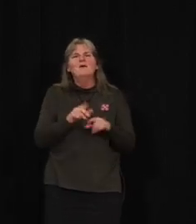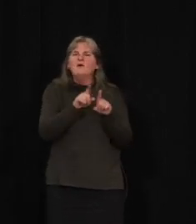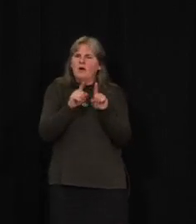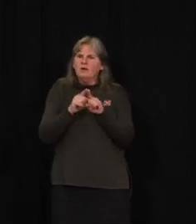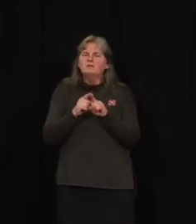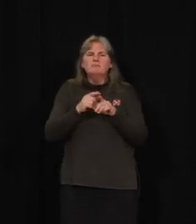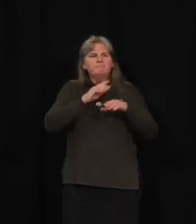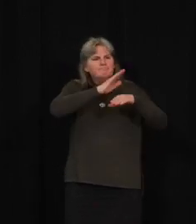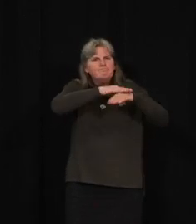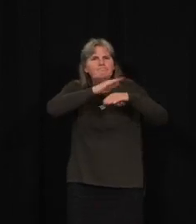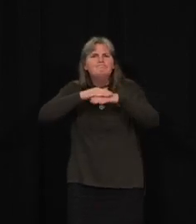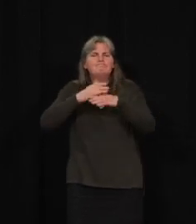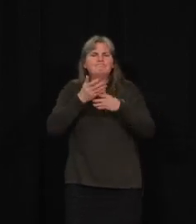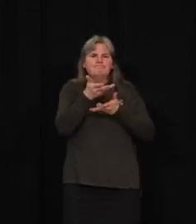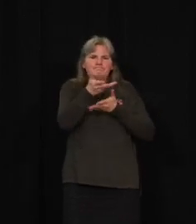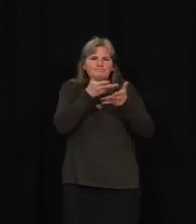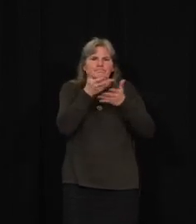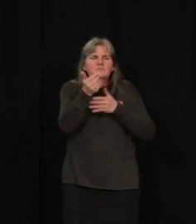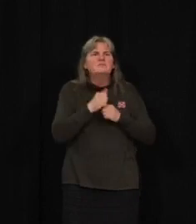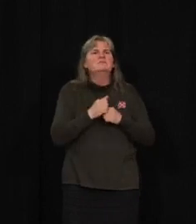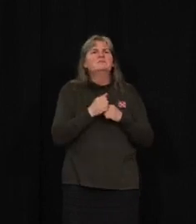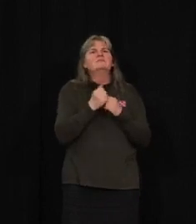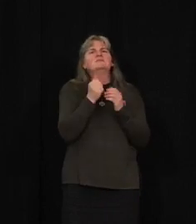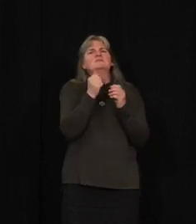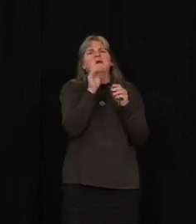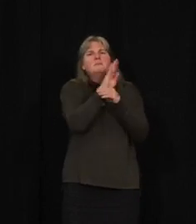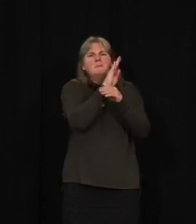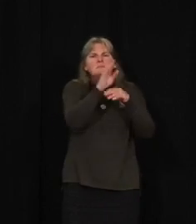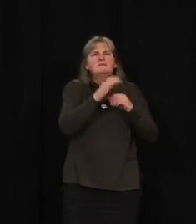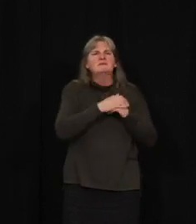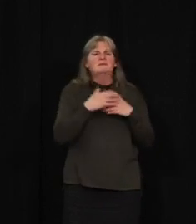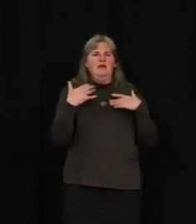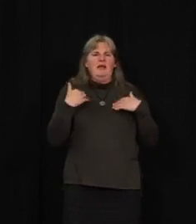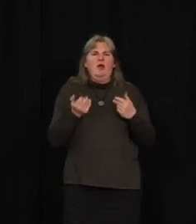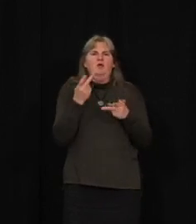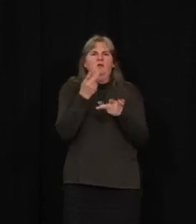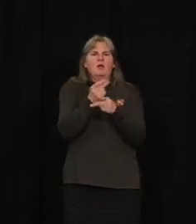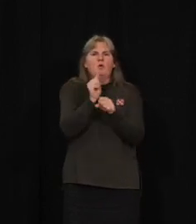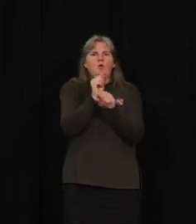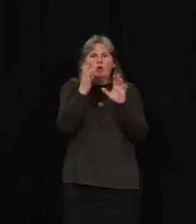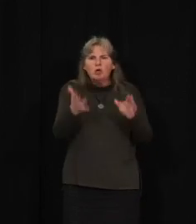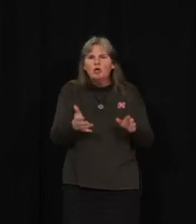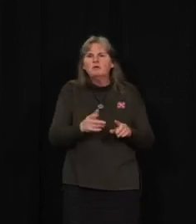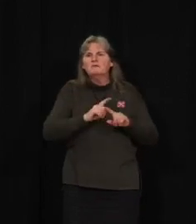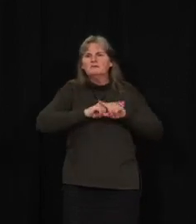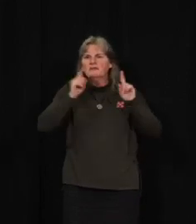providers to allow them to do what they can do today or tomorrow before we need to go ay